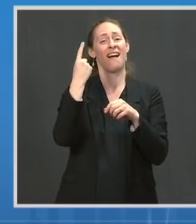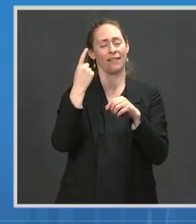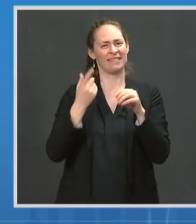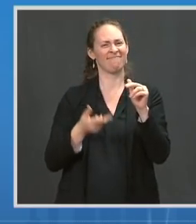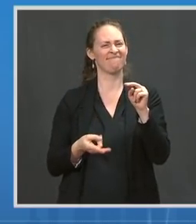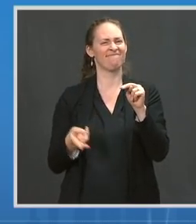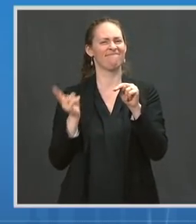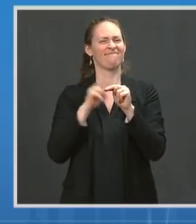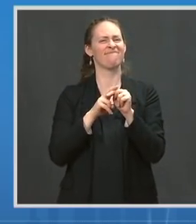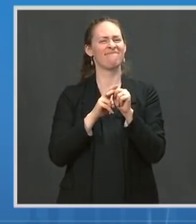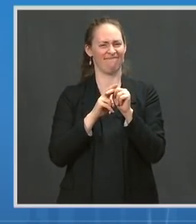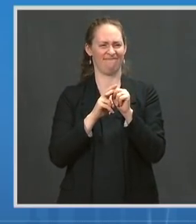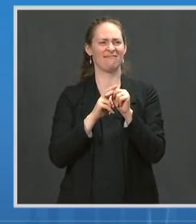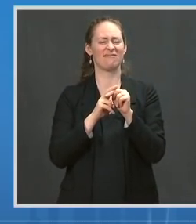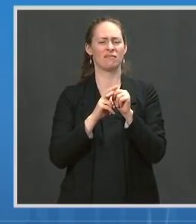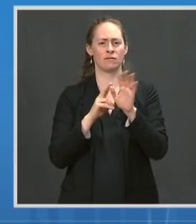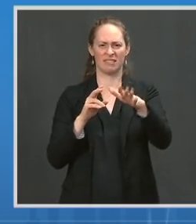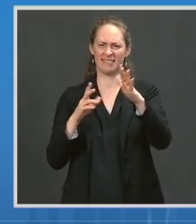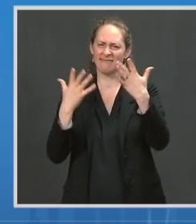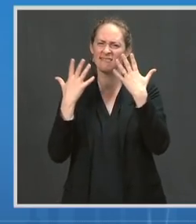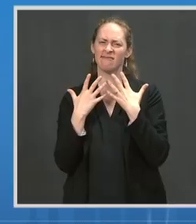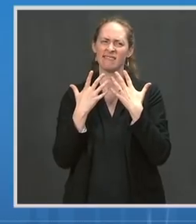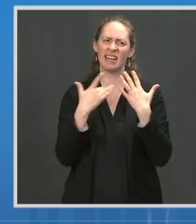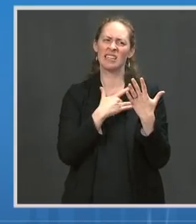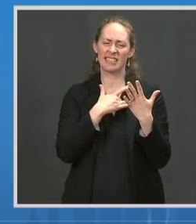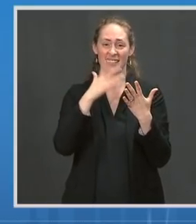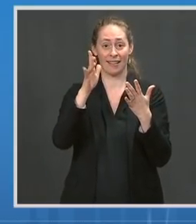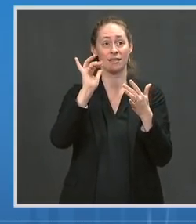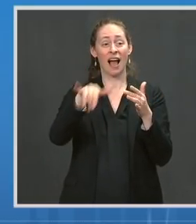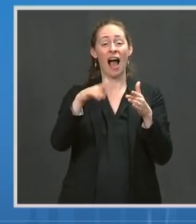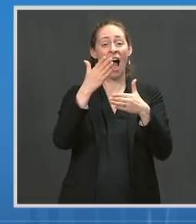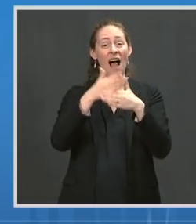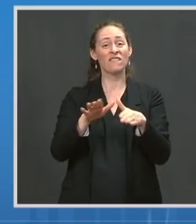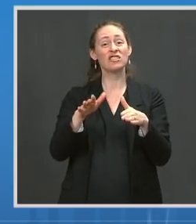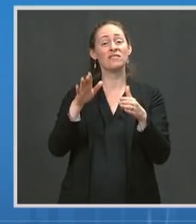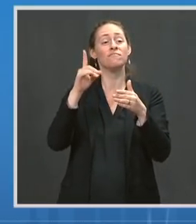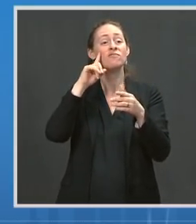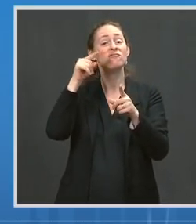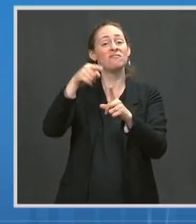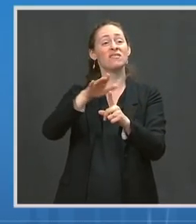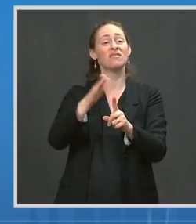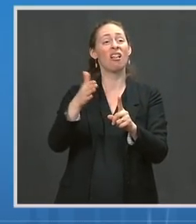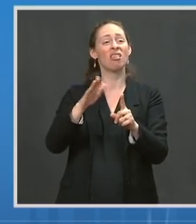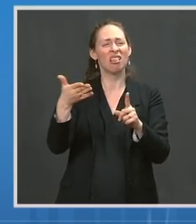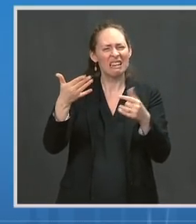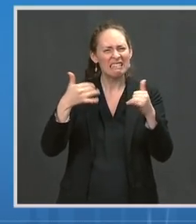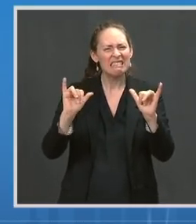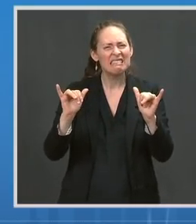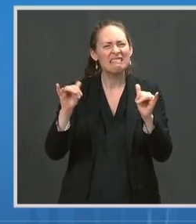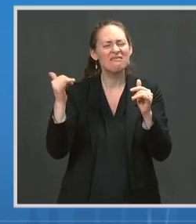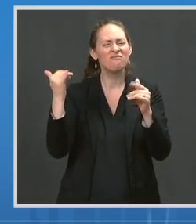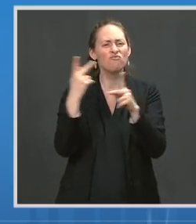And sadly, average daily deaths have increased for the third day in a row to over 700 per day.